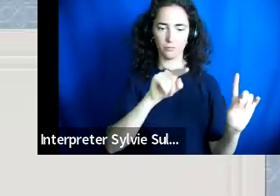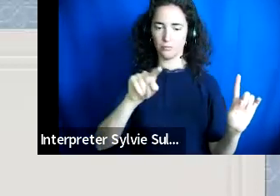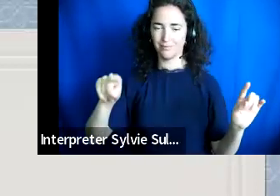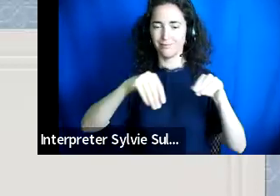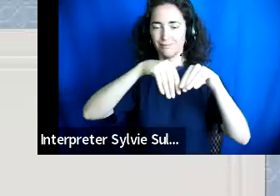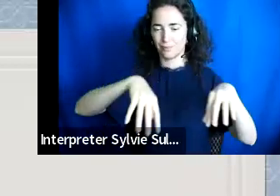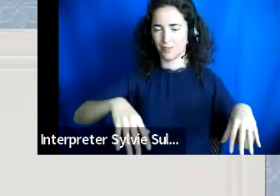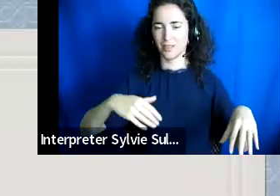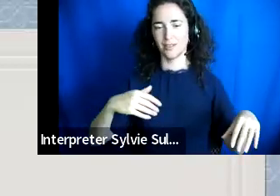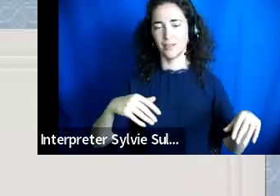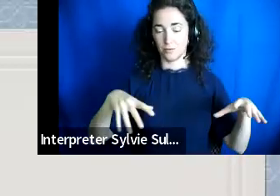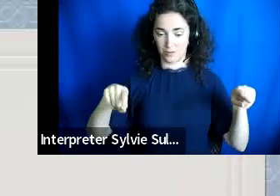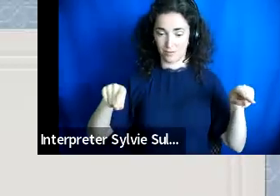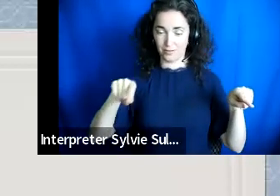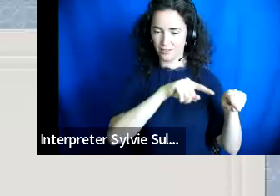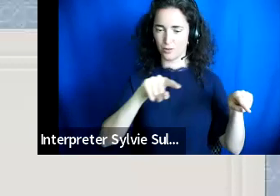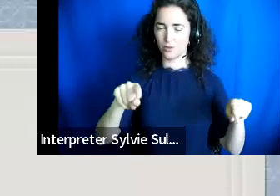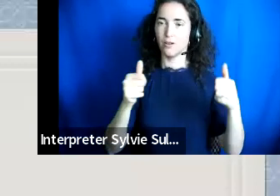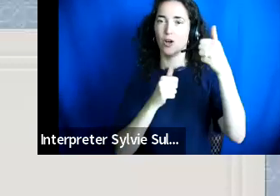as